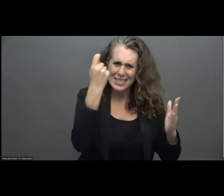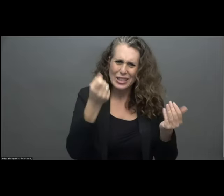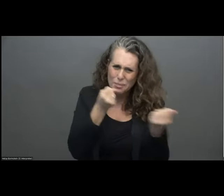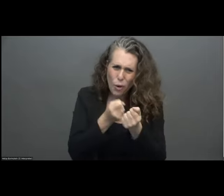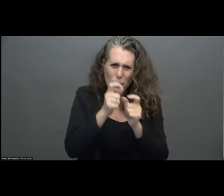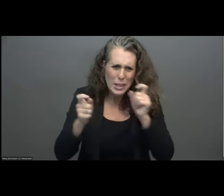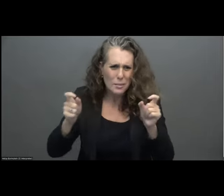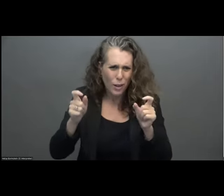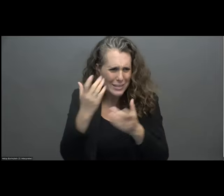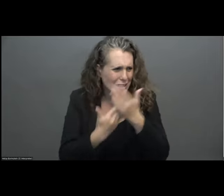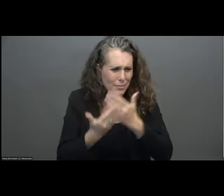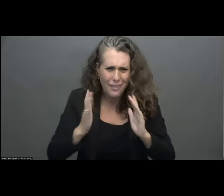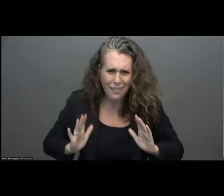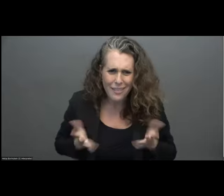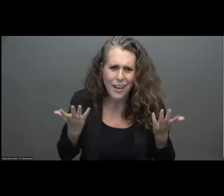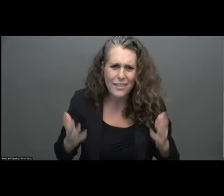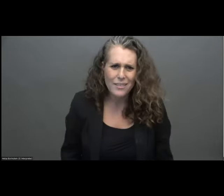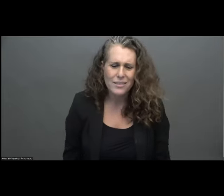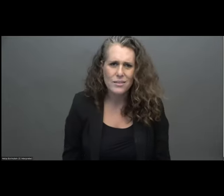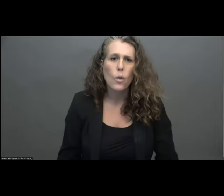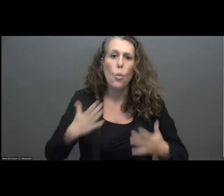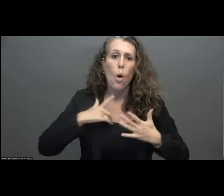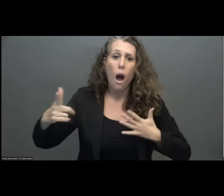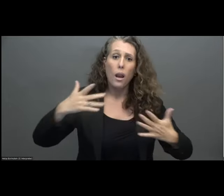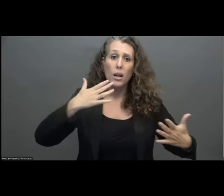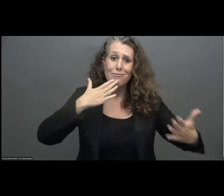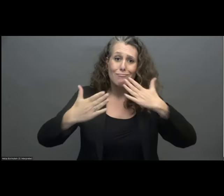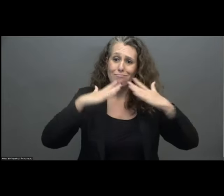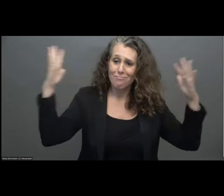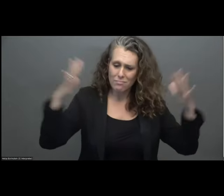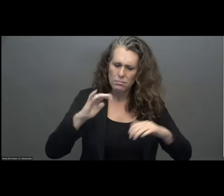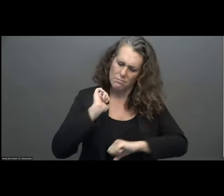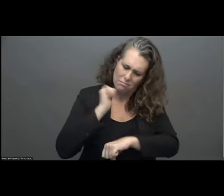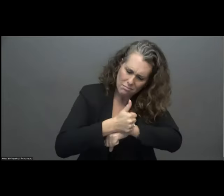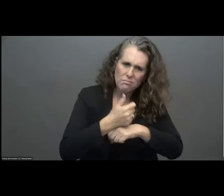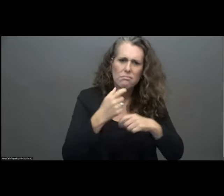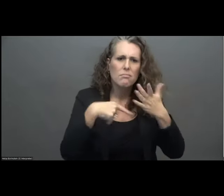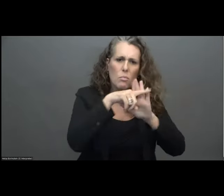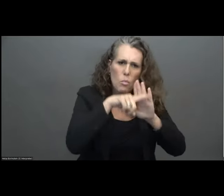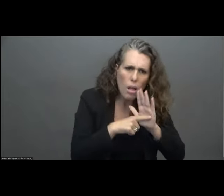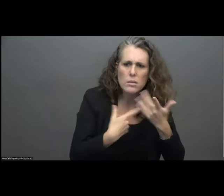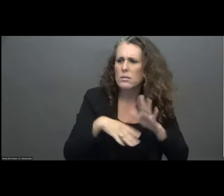program. 16:10:30 designed to please